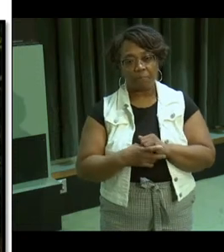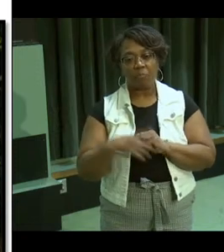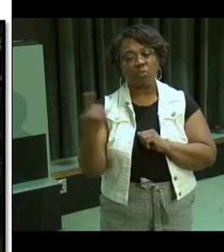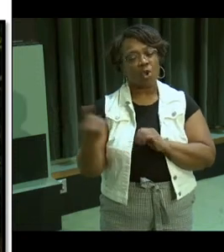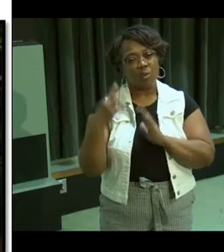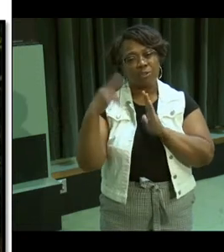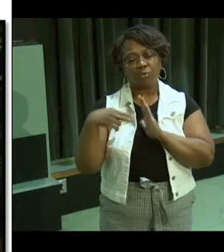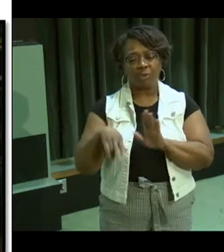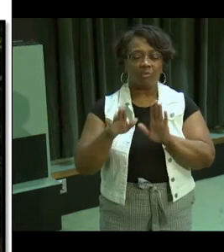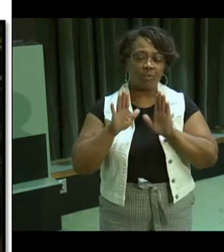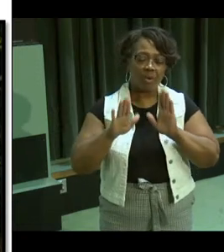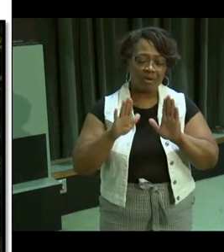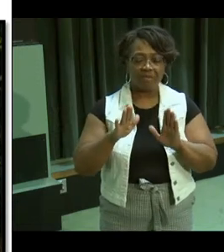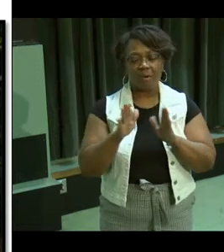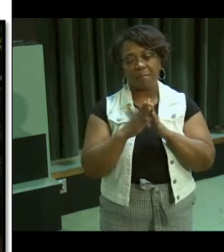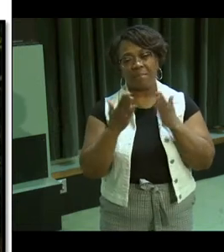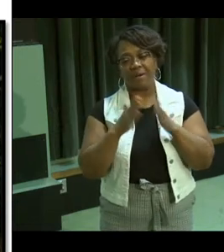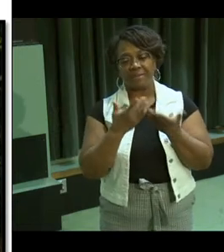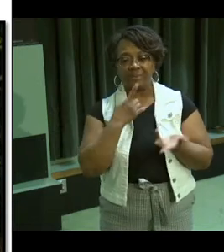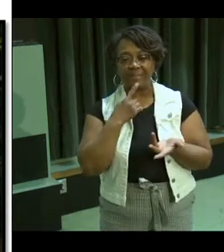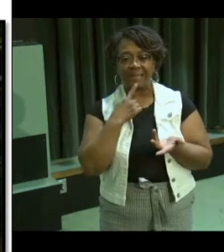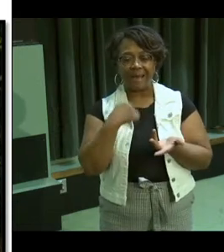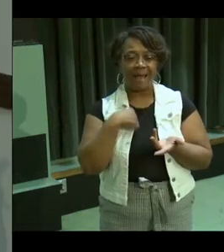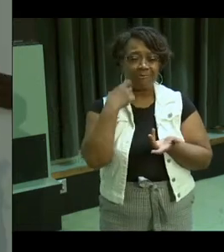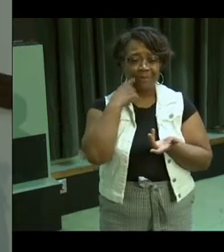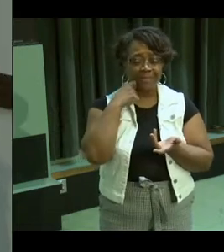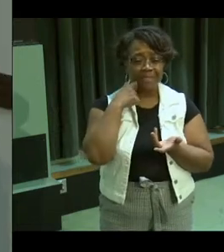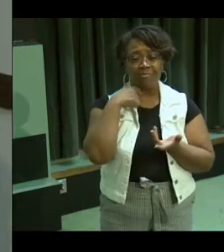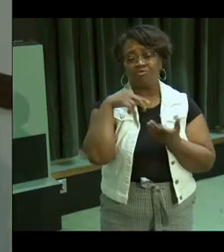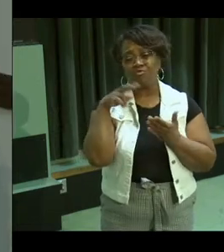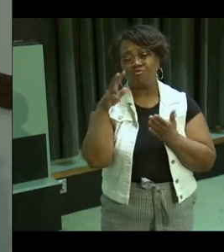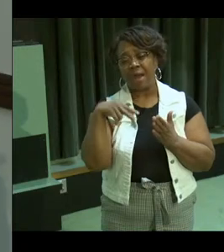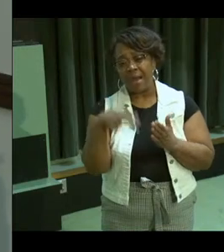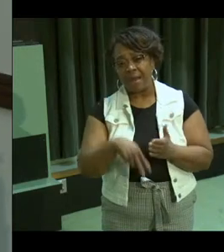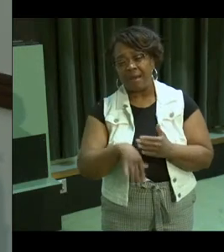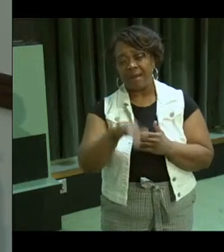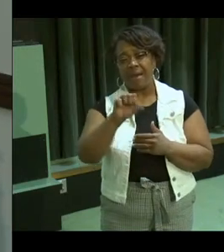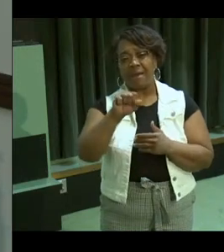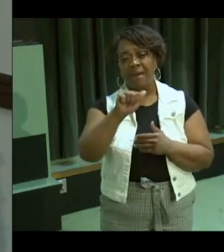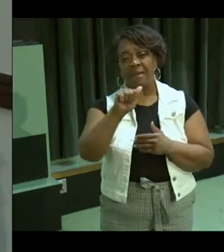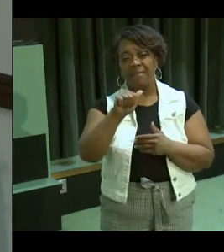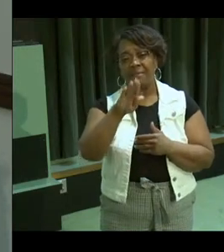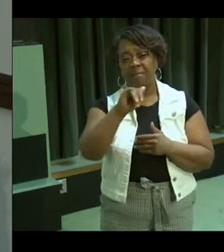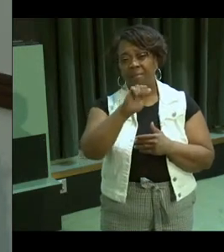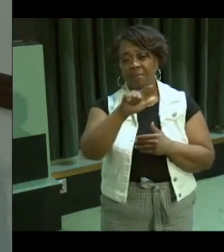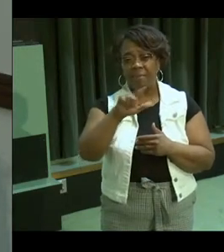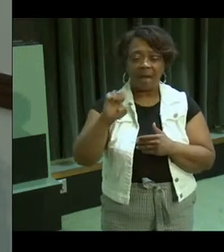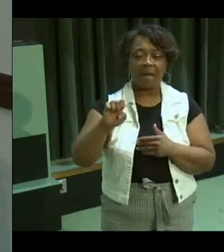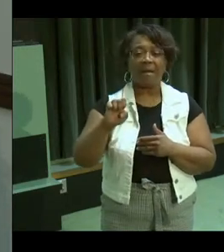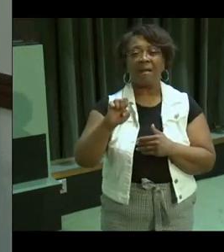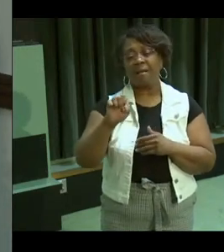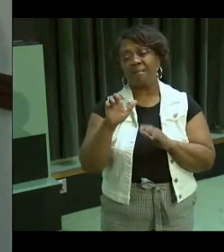books, and then she would tell